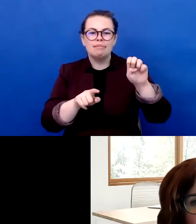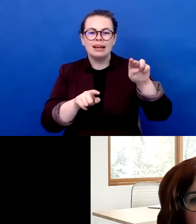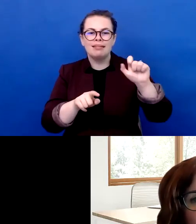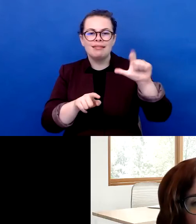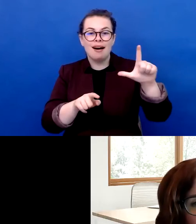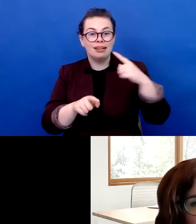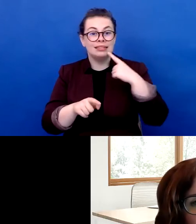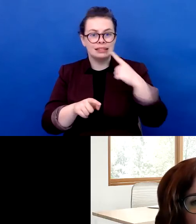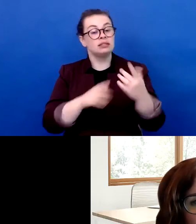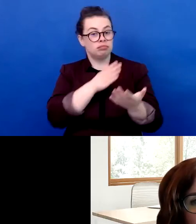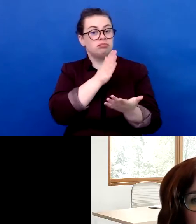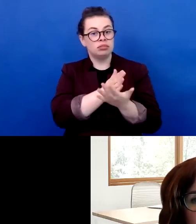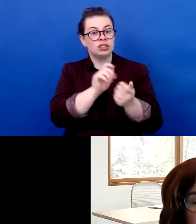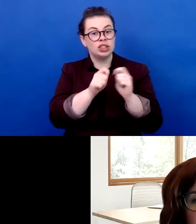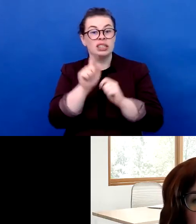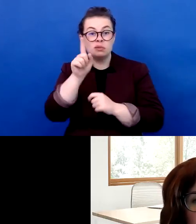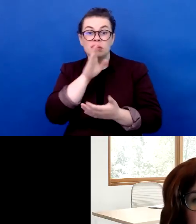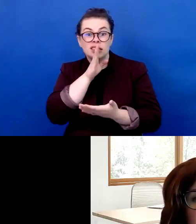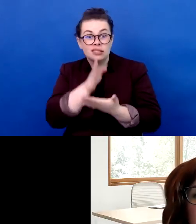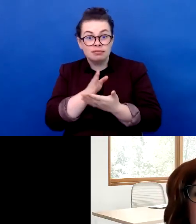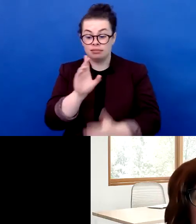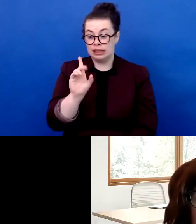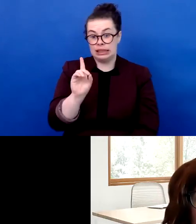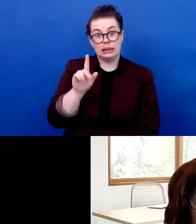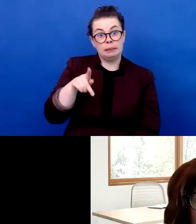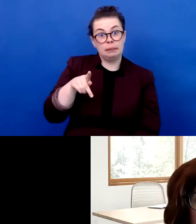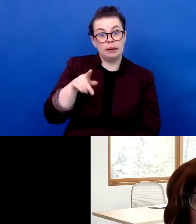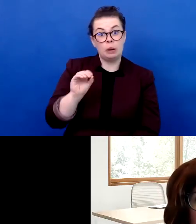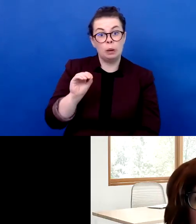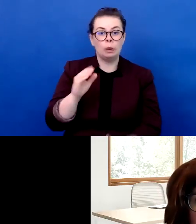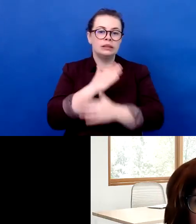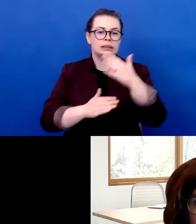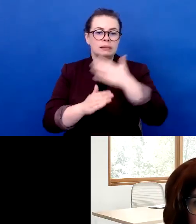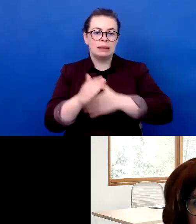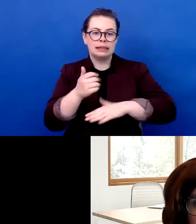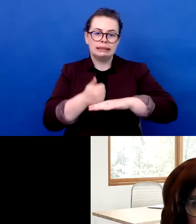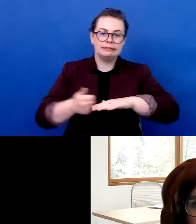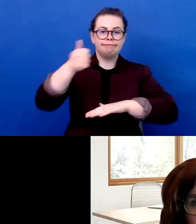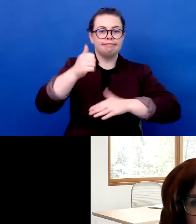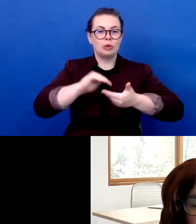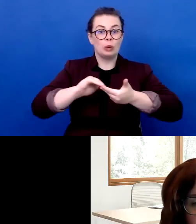organizations of persons with disability still face such challenges as having their issues